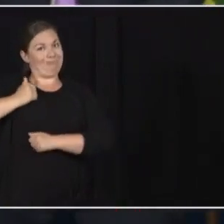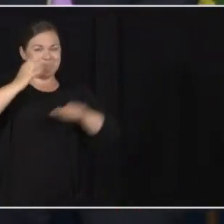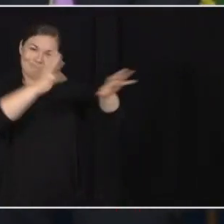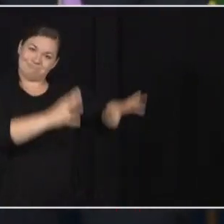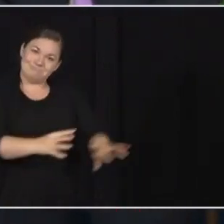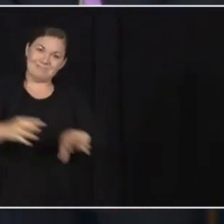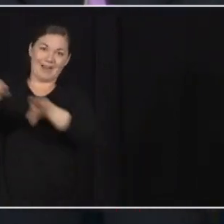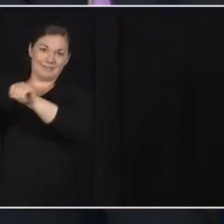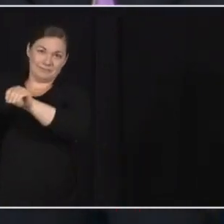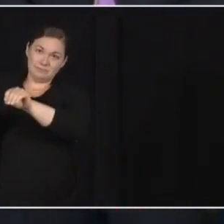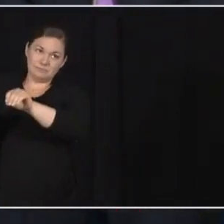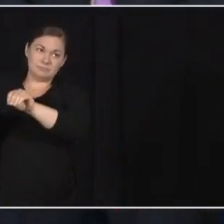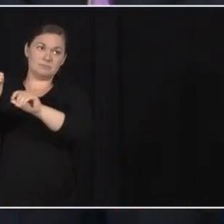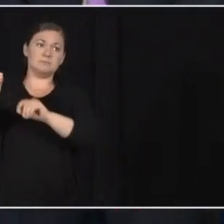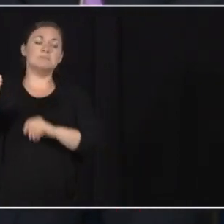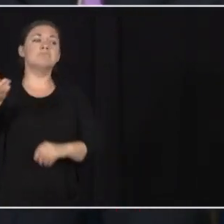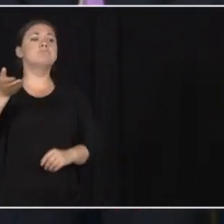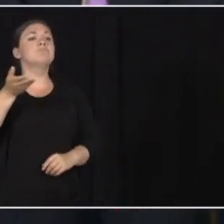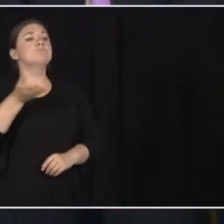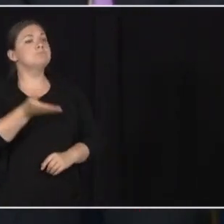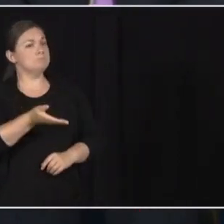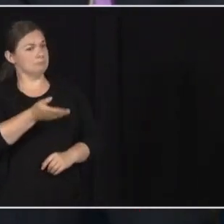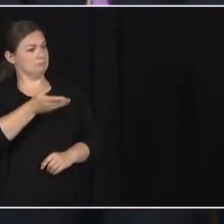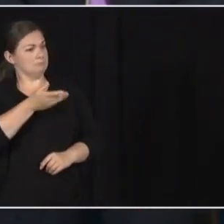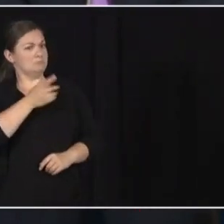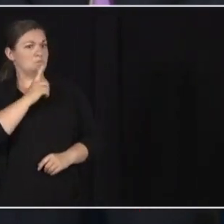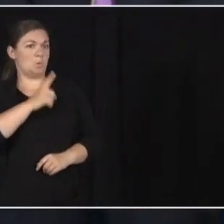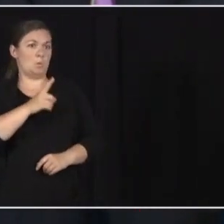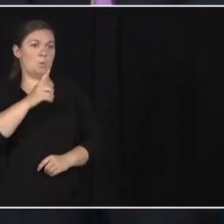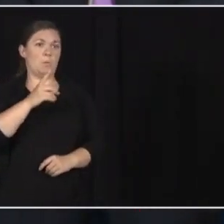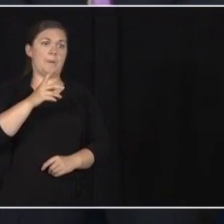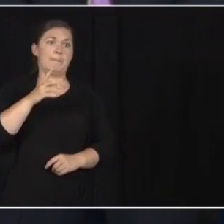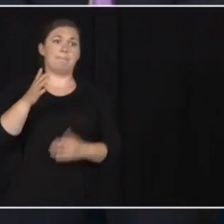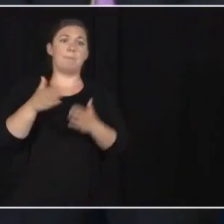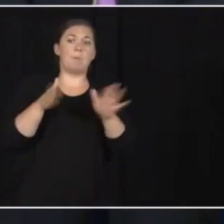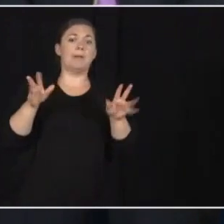On long-term care with the military now departed, I think a lot of